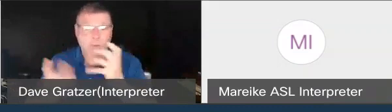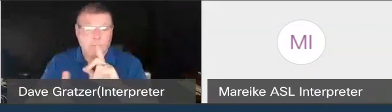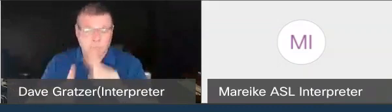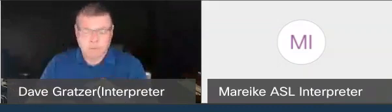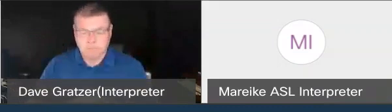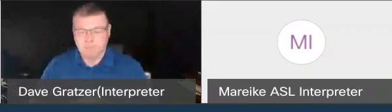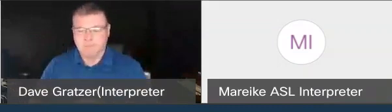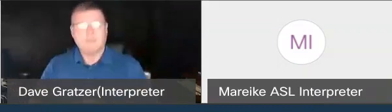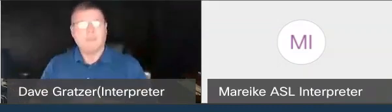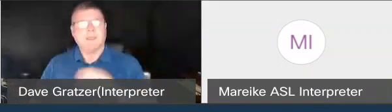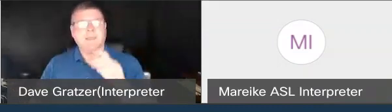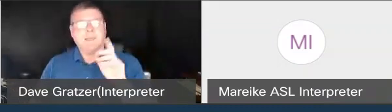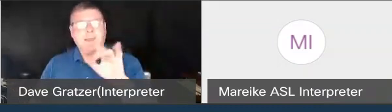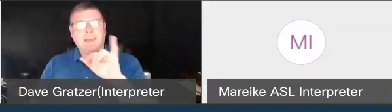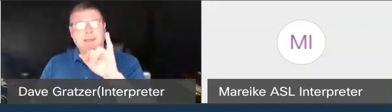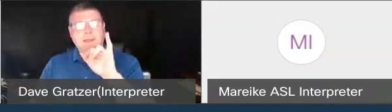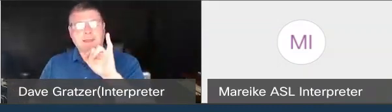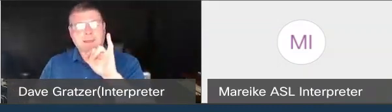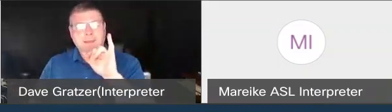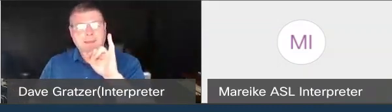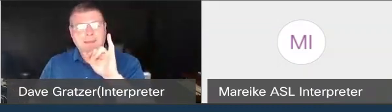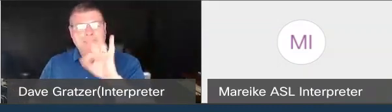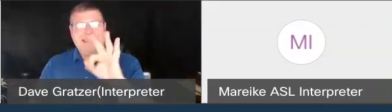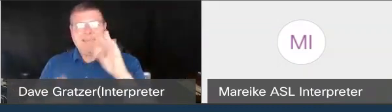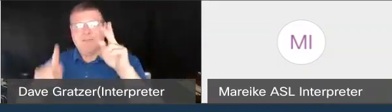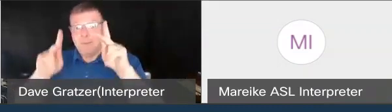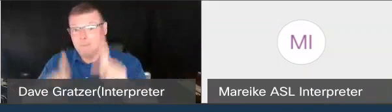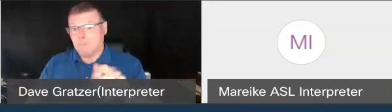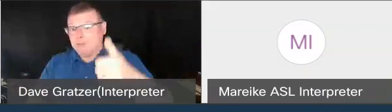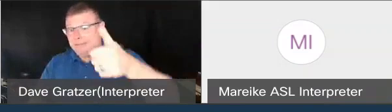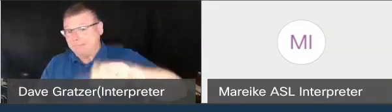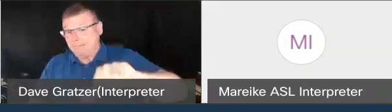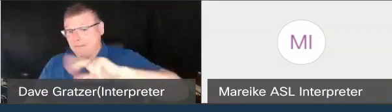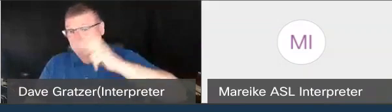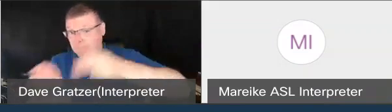Does--so if somebody declines participation in the program,